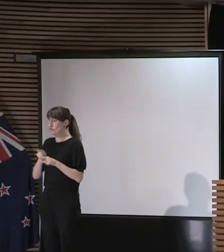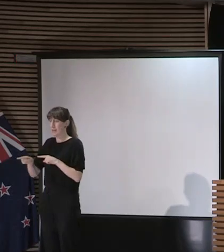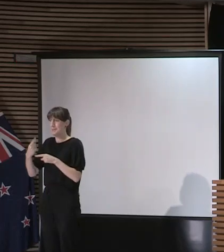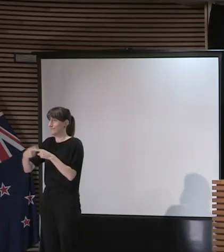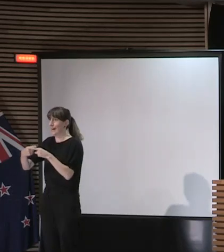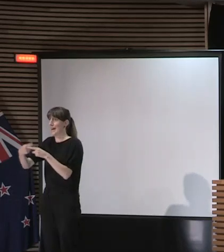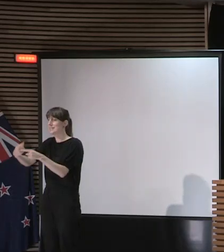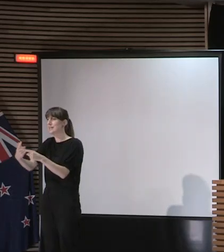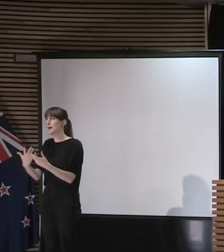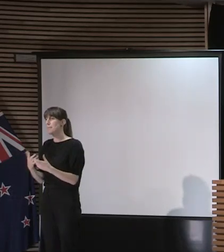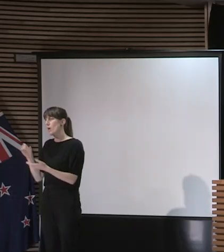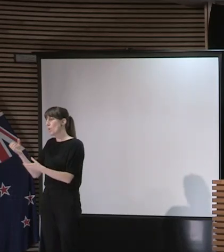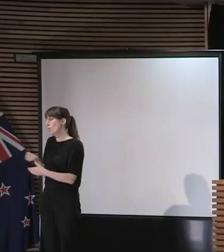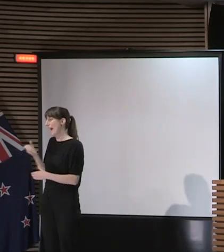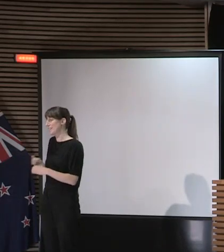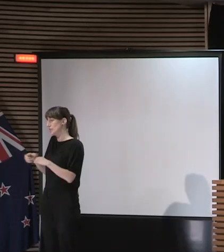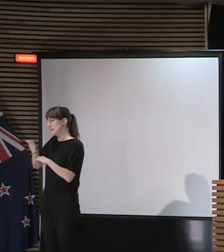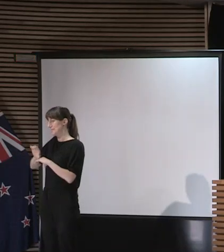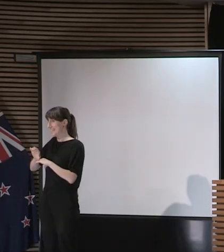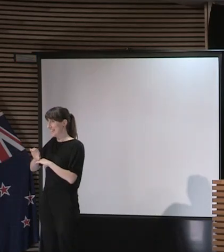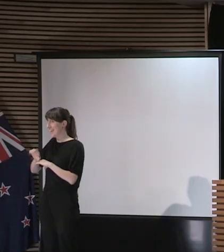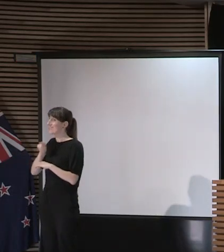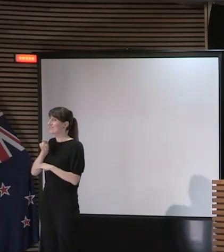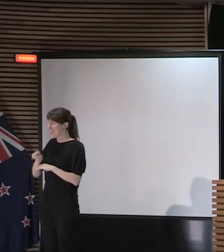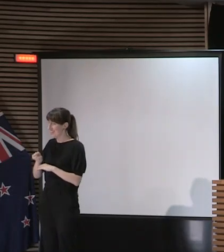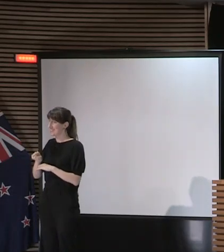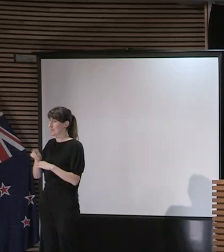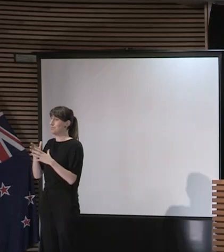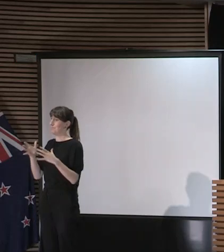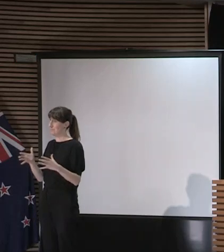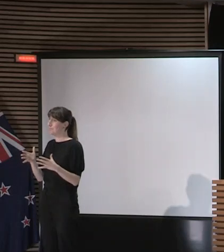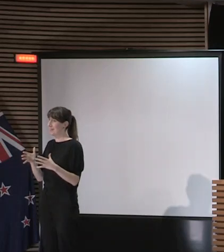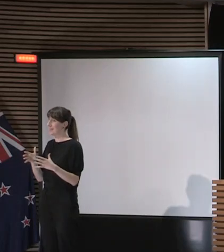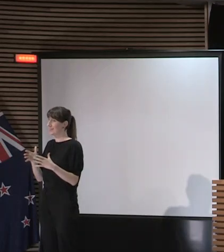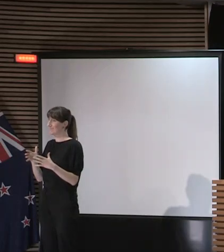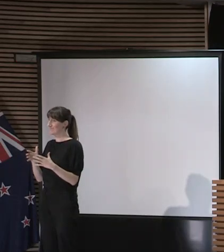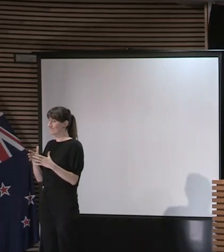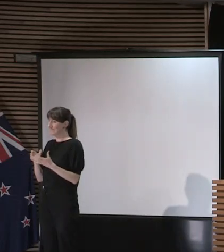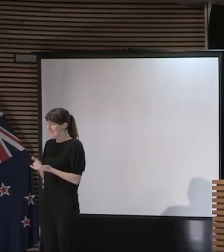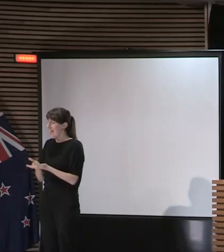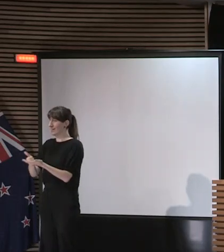In every decision we've made, we've always moved as quickly as we